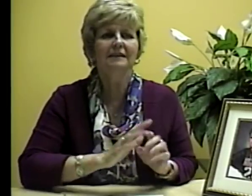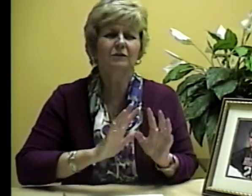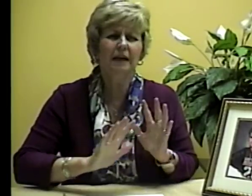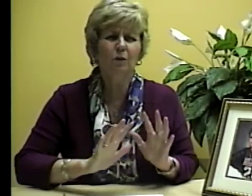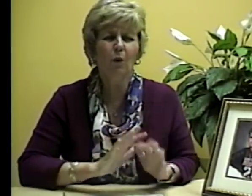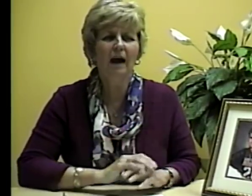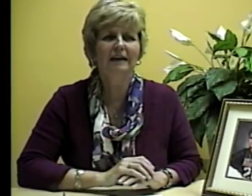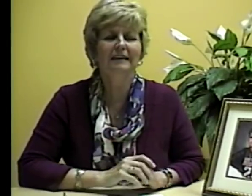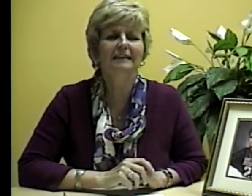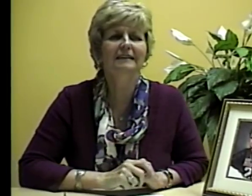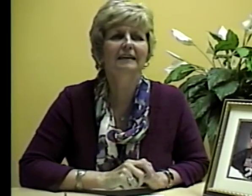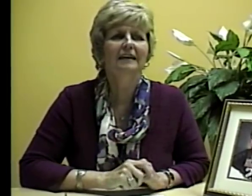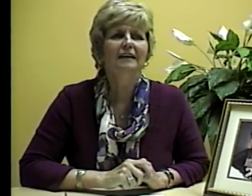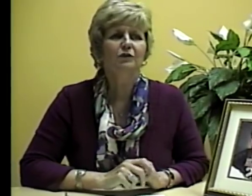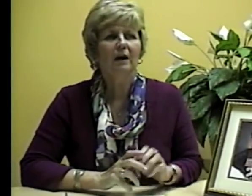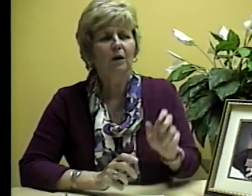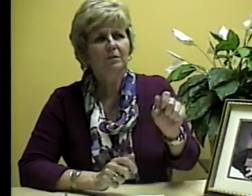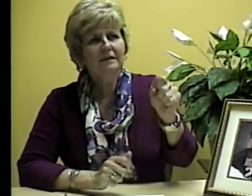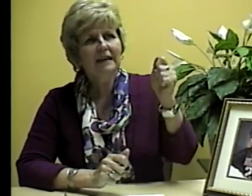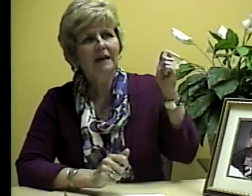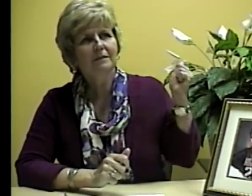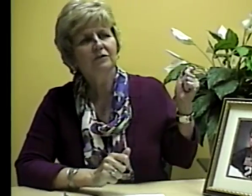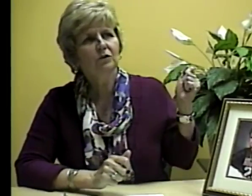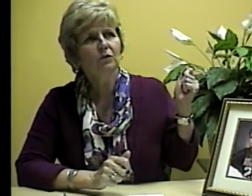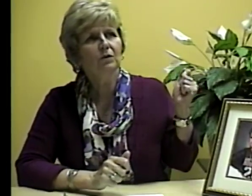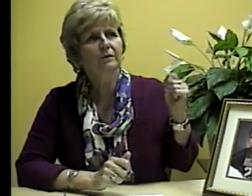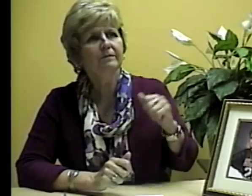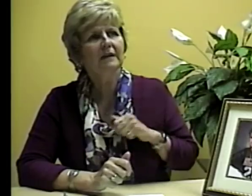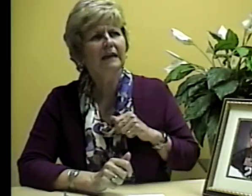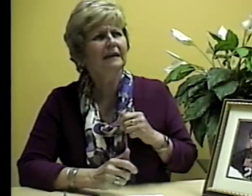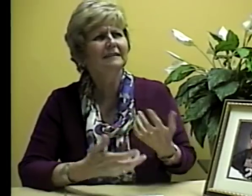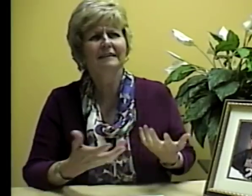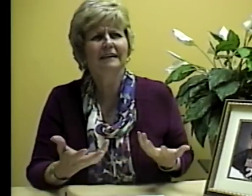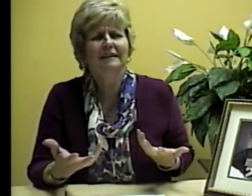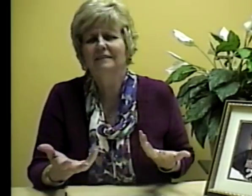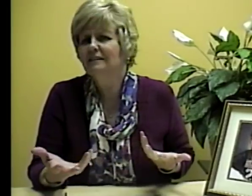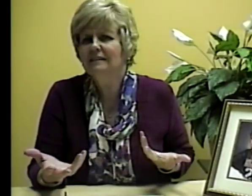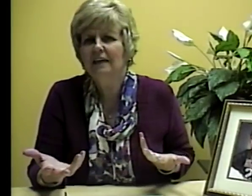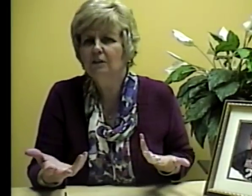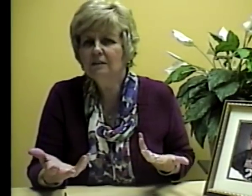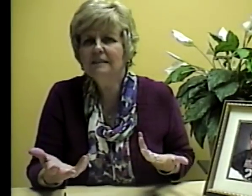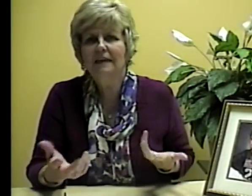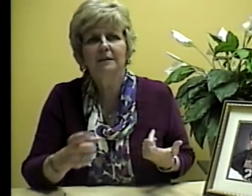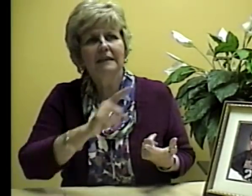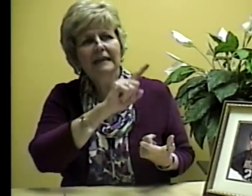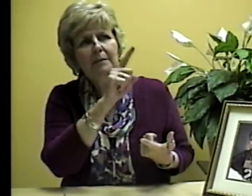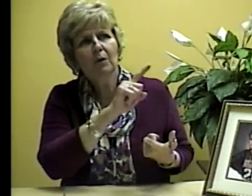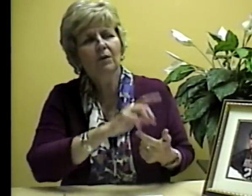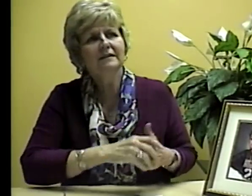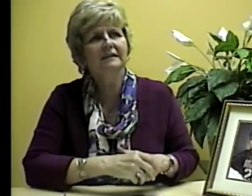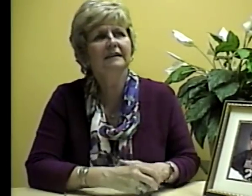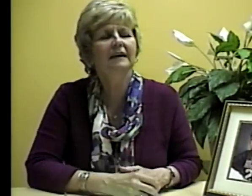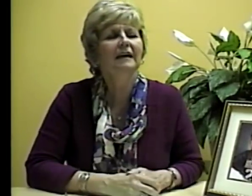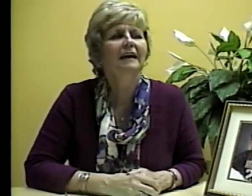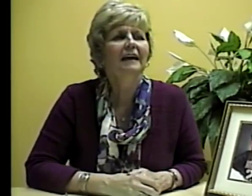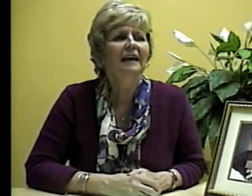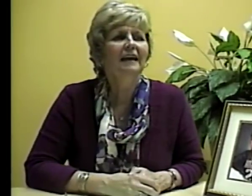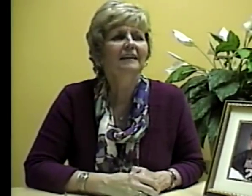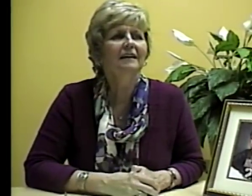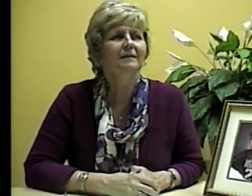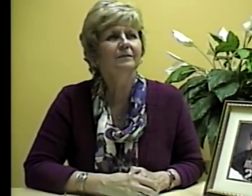and whining. I opened the cabinet door and looked at him and he kept pointing. There